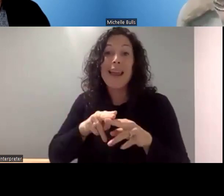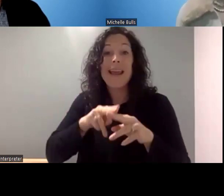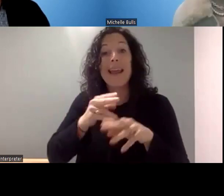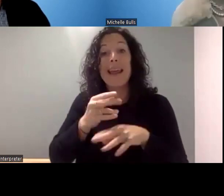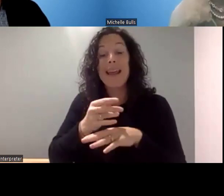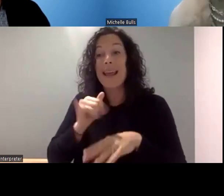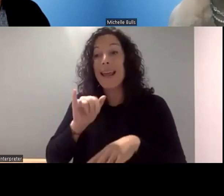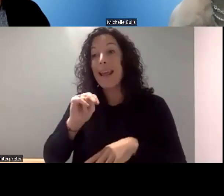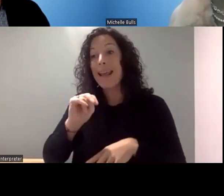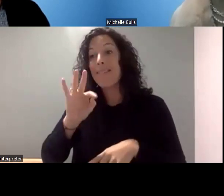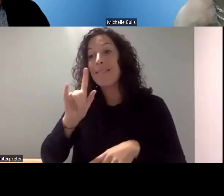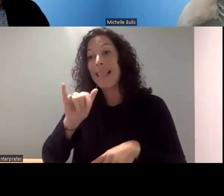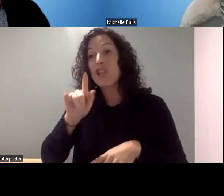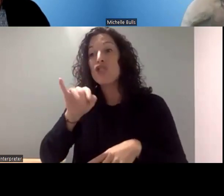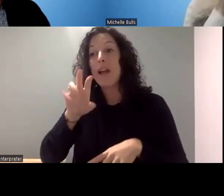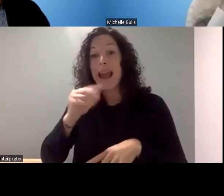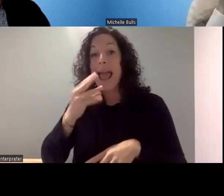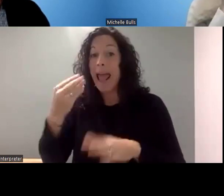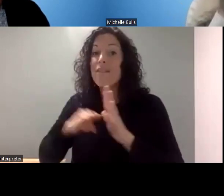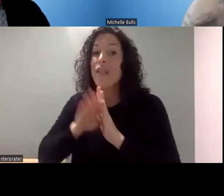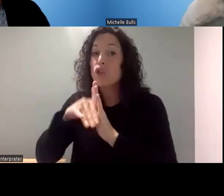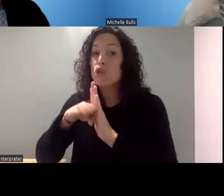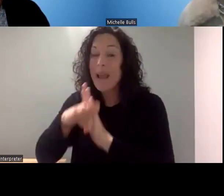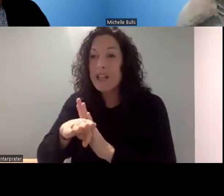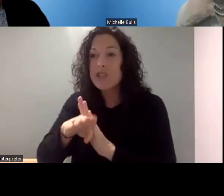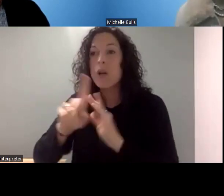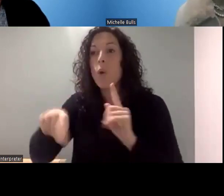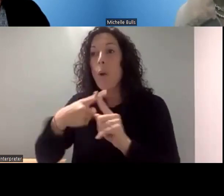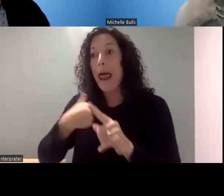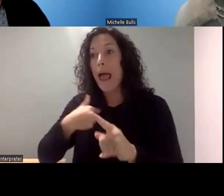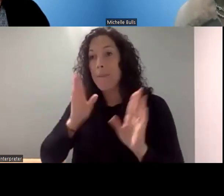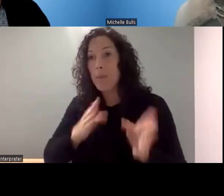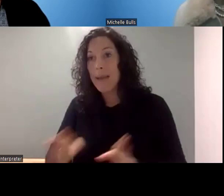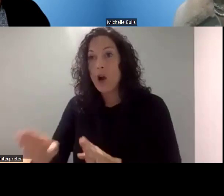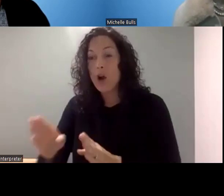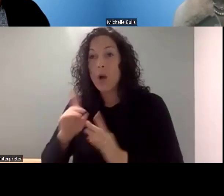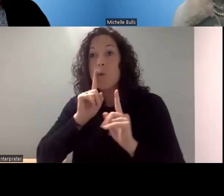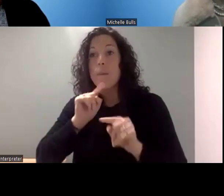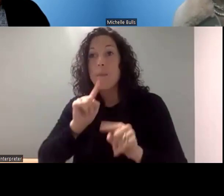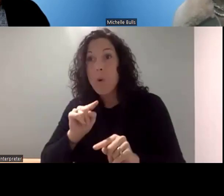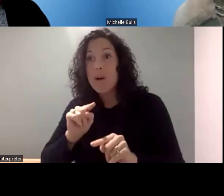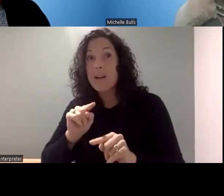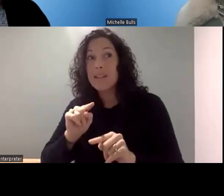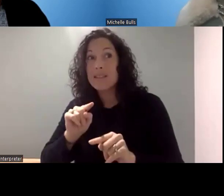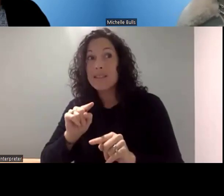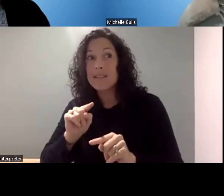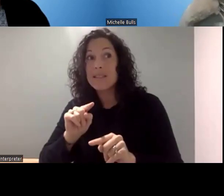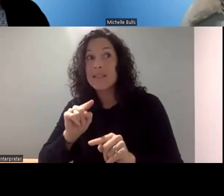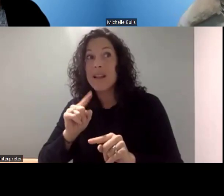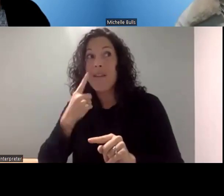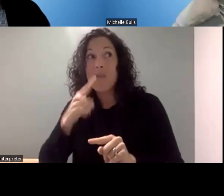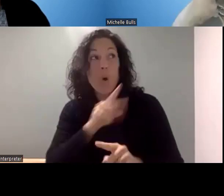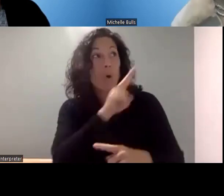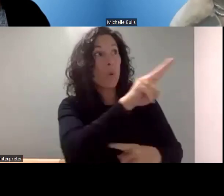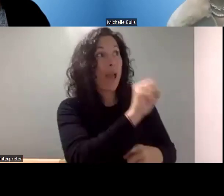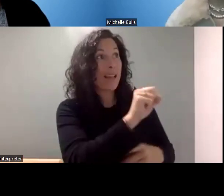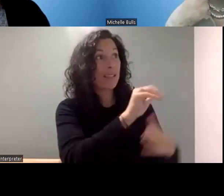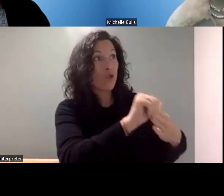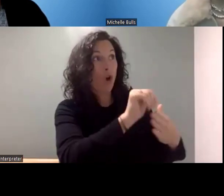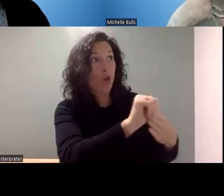in preparing financial reports in US dollars. Michelle Bulls: So I'm going to say ... I'm going to address the inflation piece